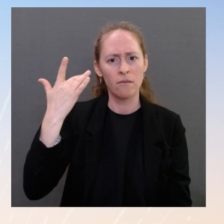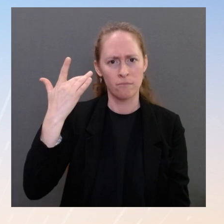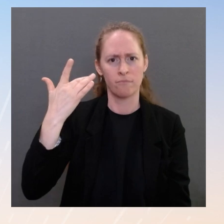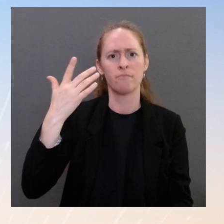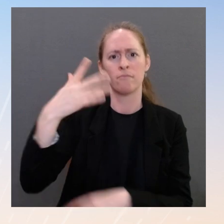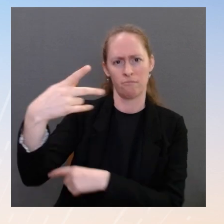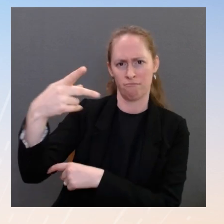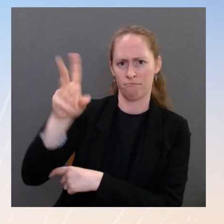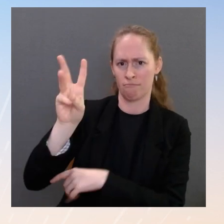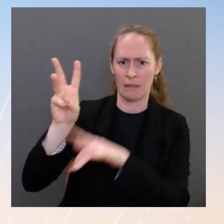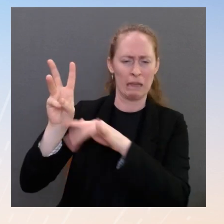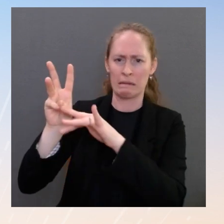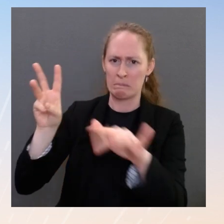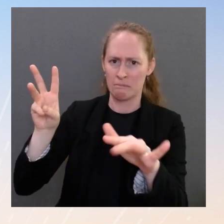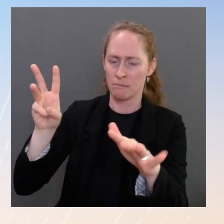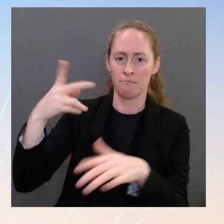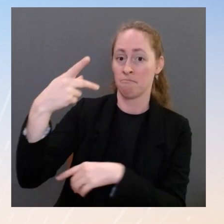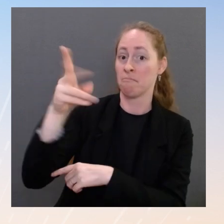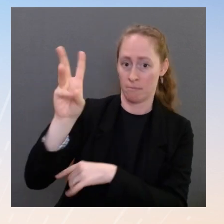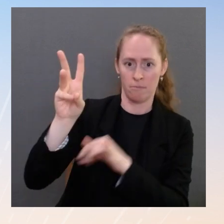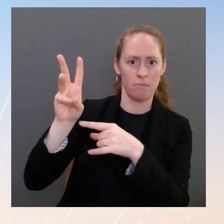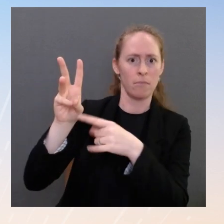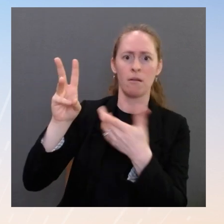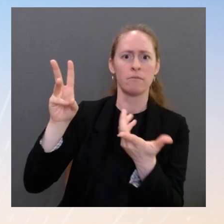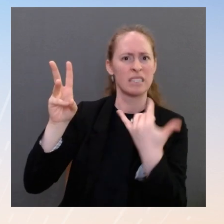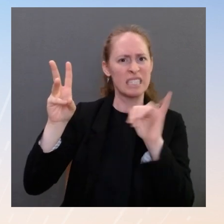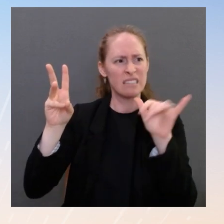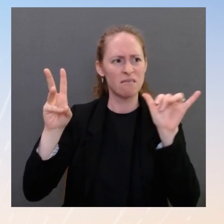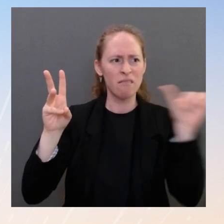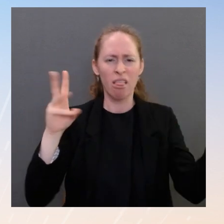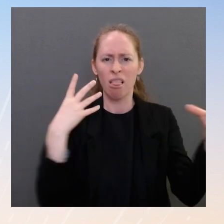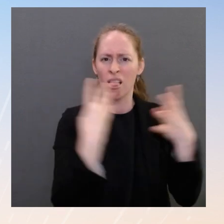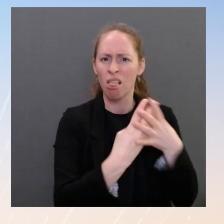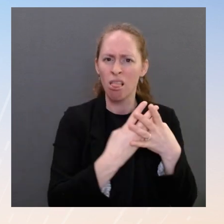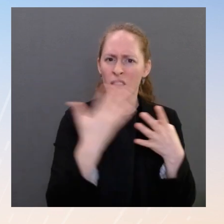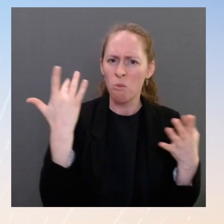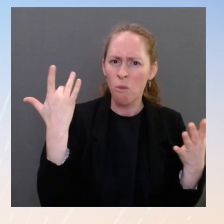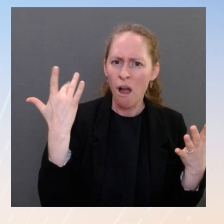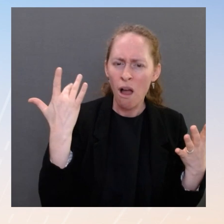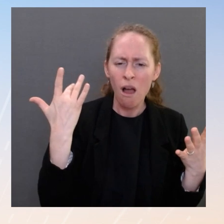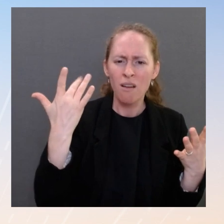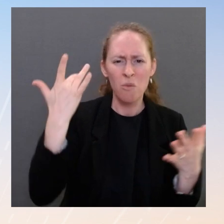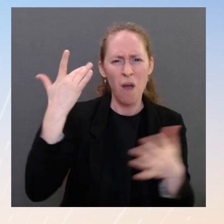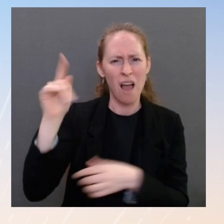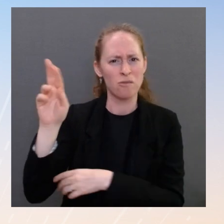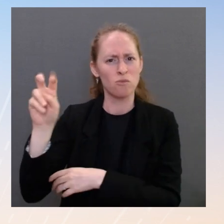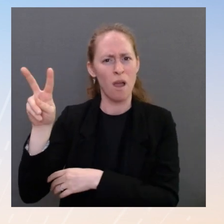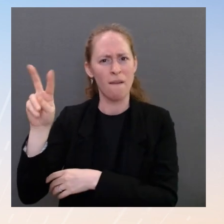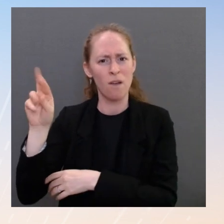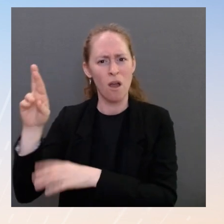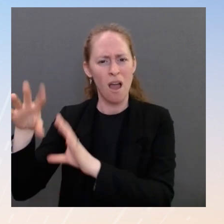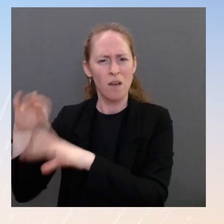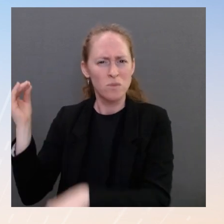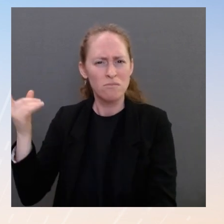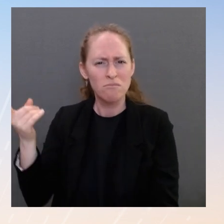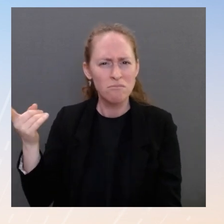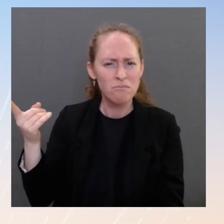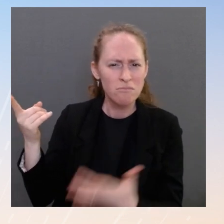is not home. Can you explain that? And did Reed's health, as you mentioned, have anything to do with it?